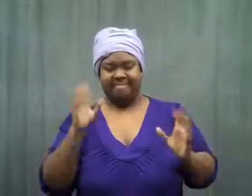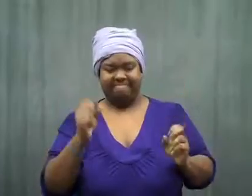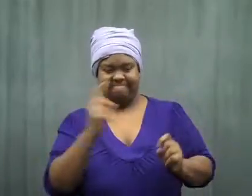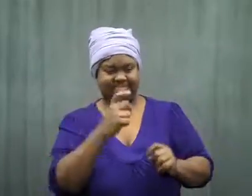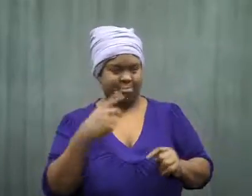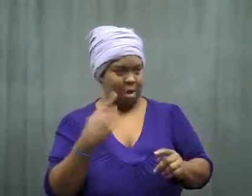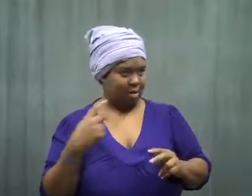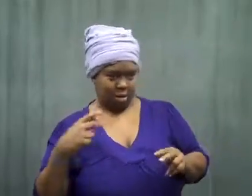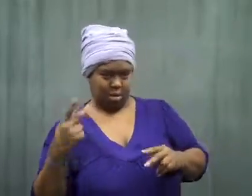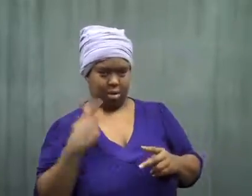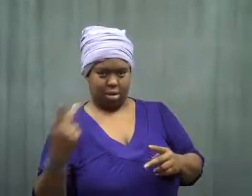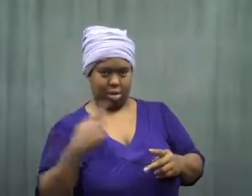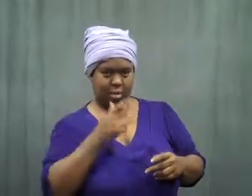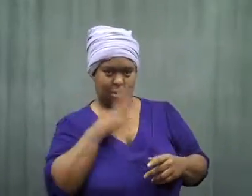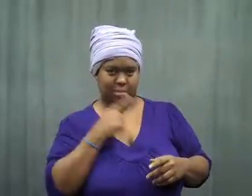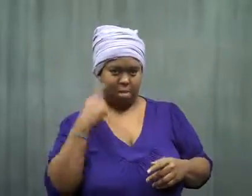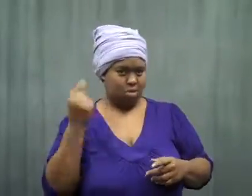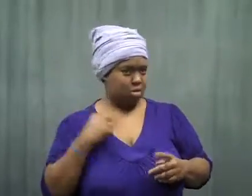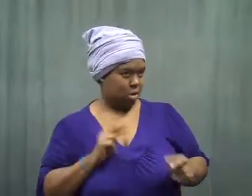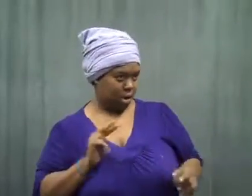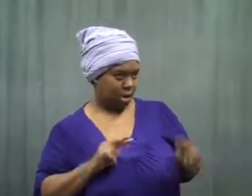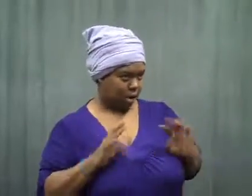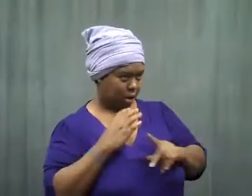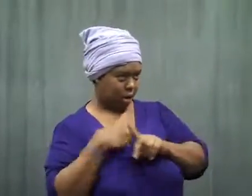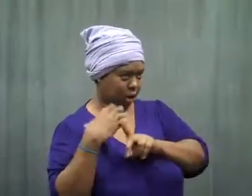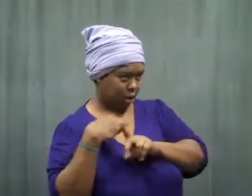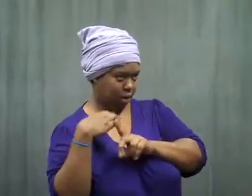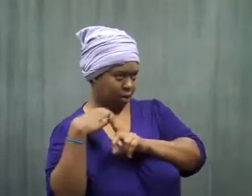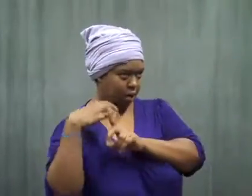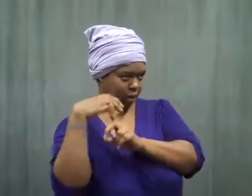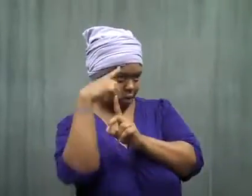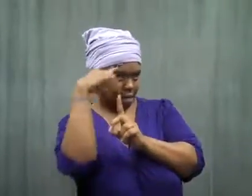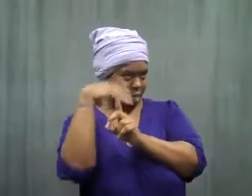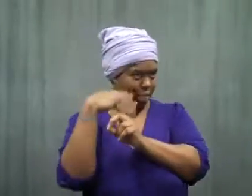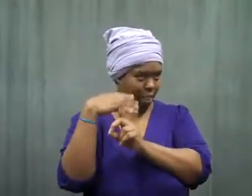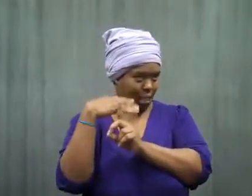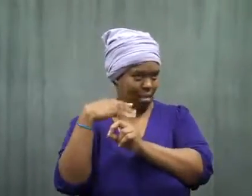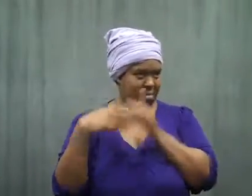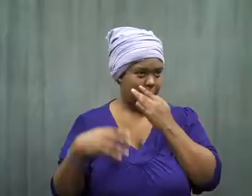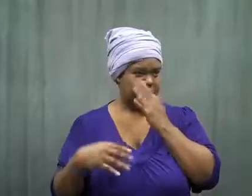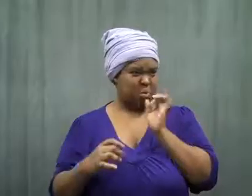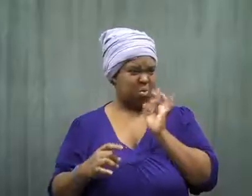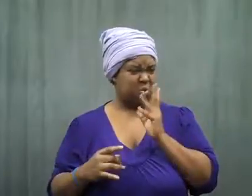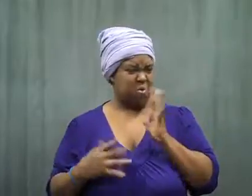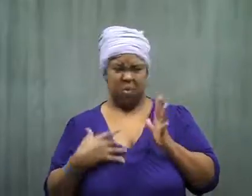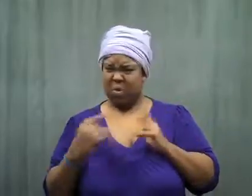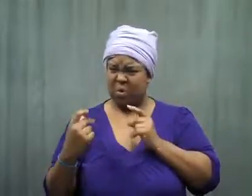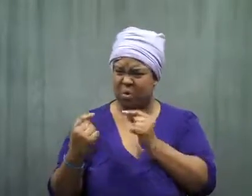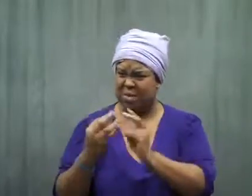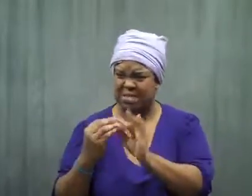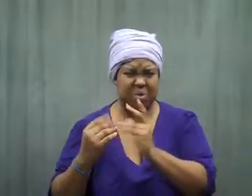The two of us were gawking at the whole scenario.